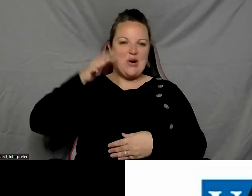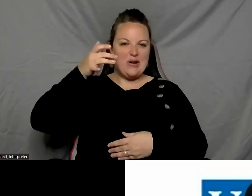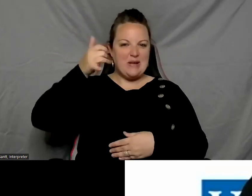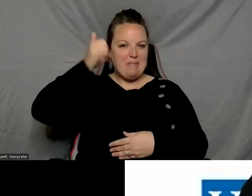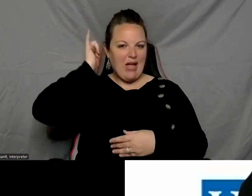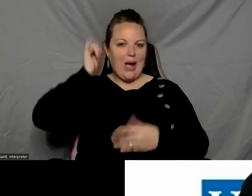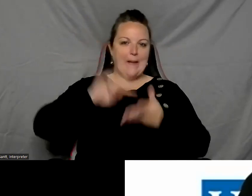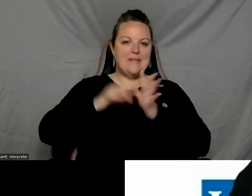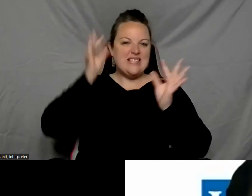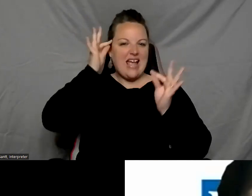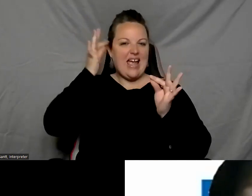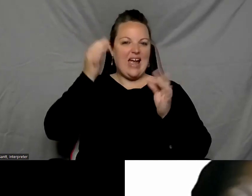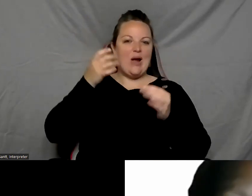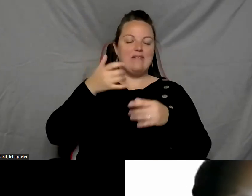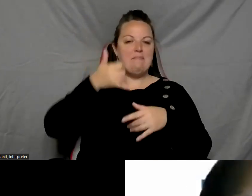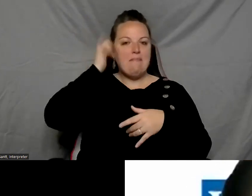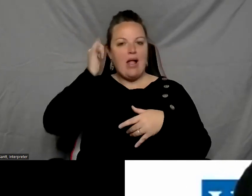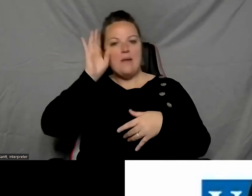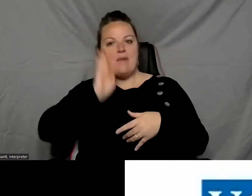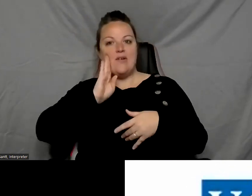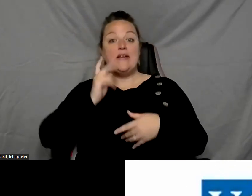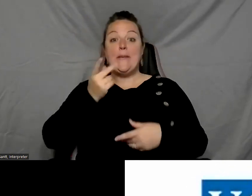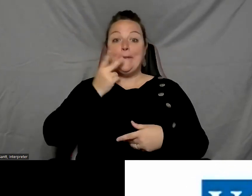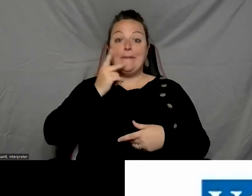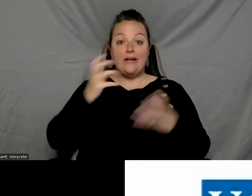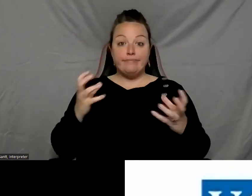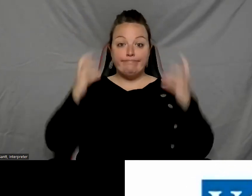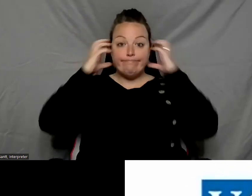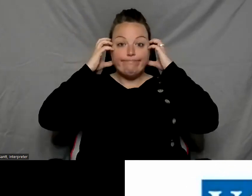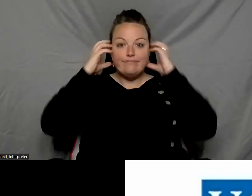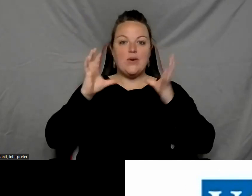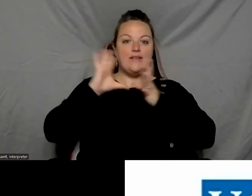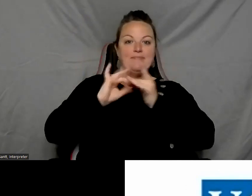blond hair. I'm wearing pink headphones to listen to everyone's stories tonight. And